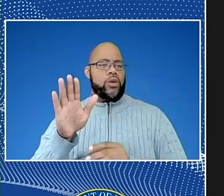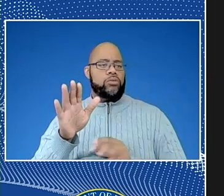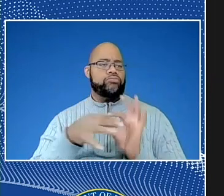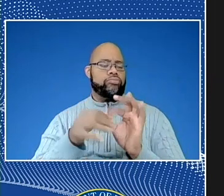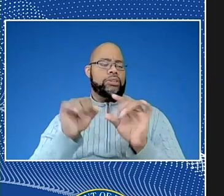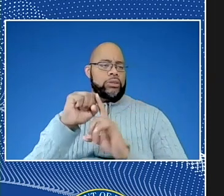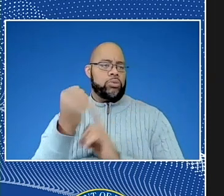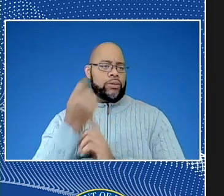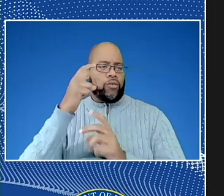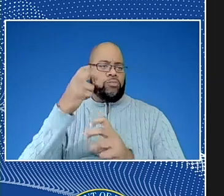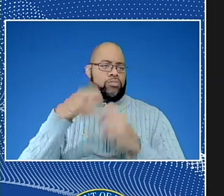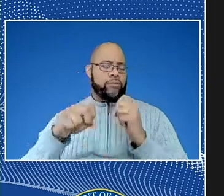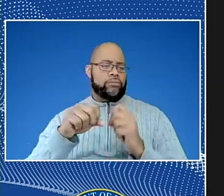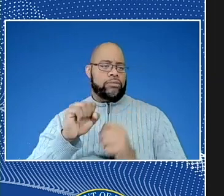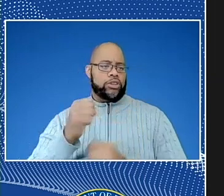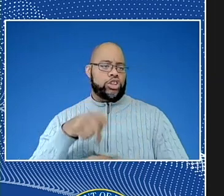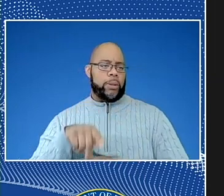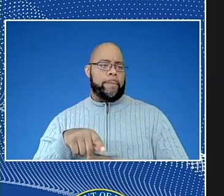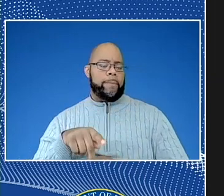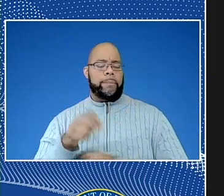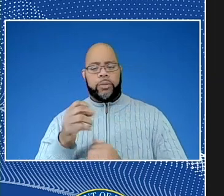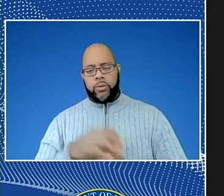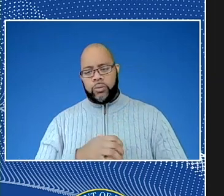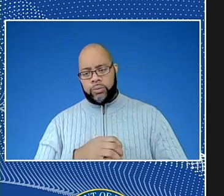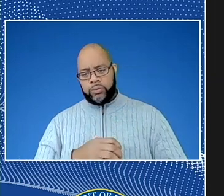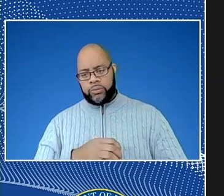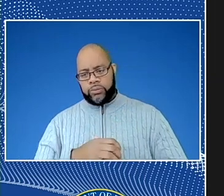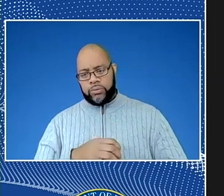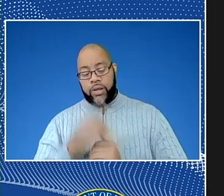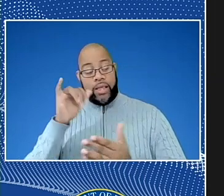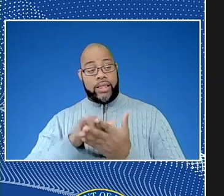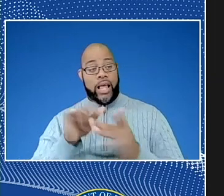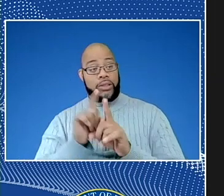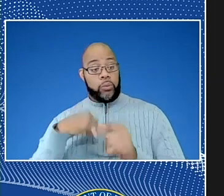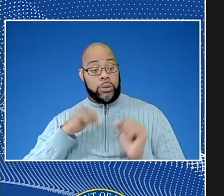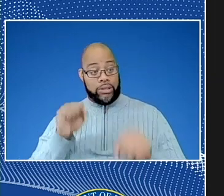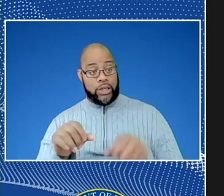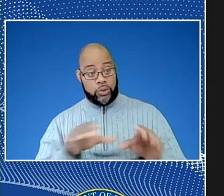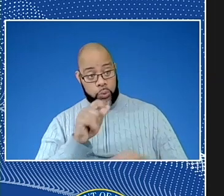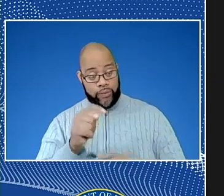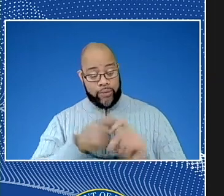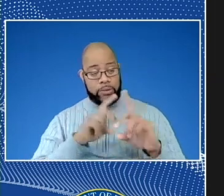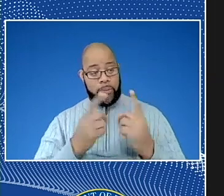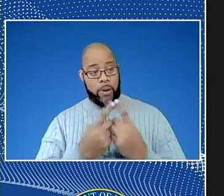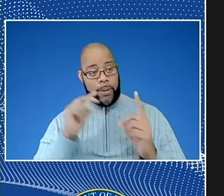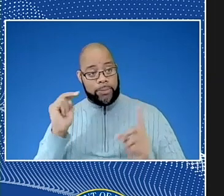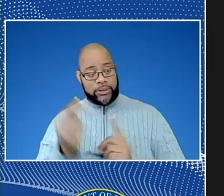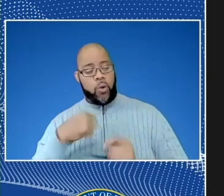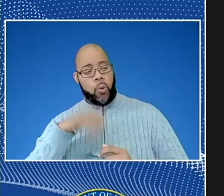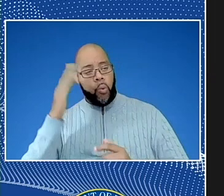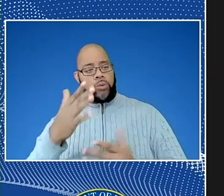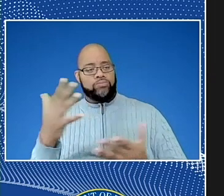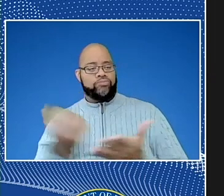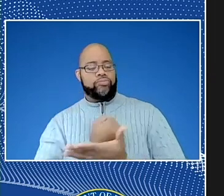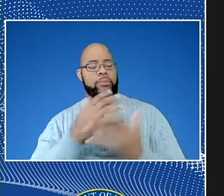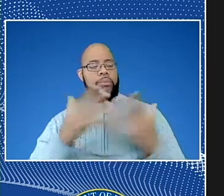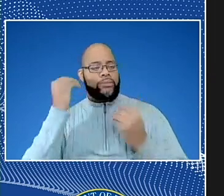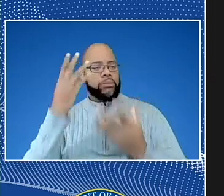hardship. So I think as we can do it from the Department standpoint, we're going to glean as much information about a borrower